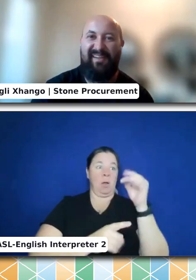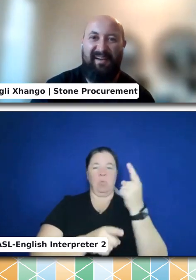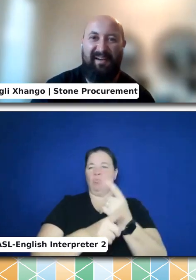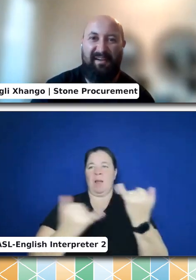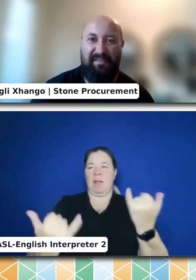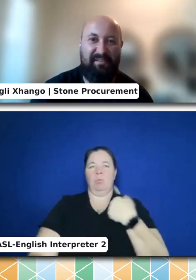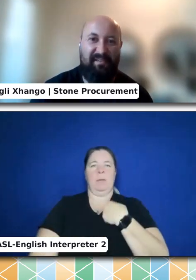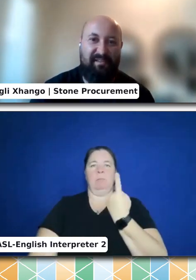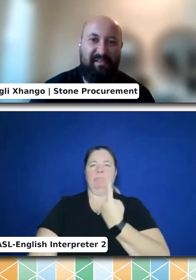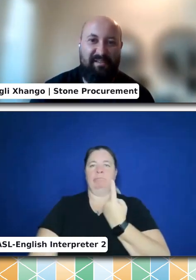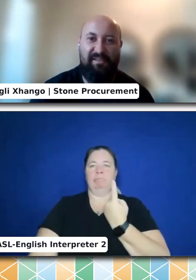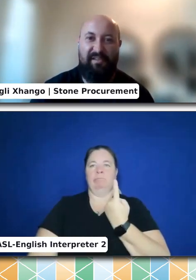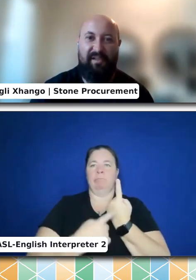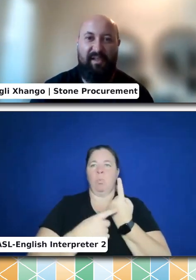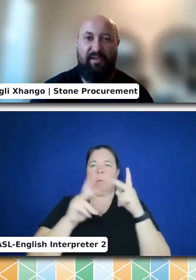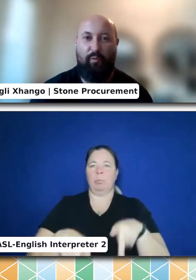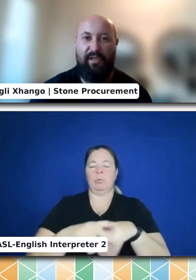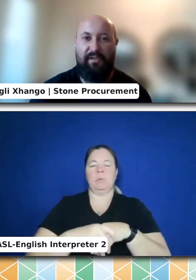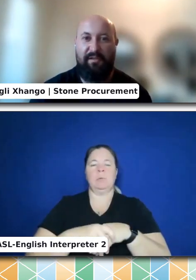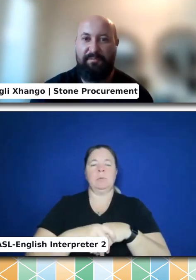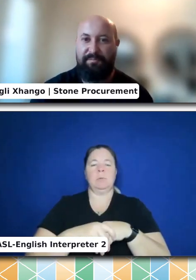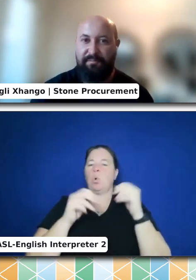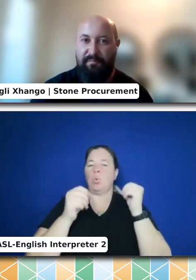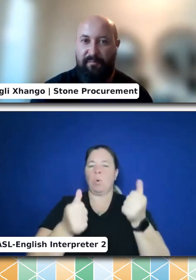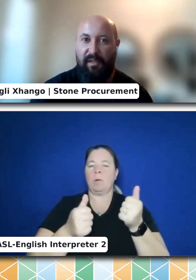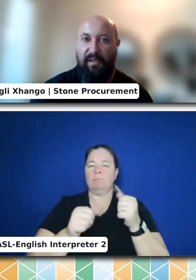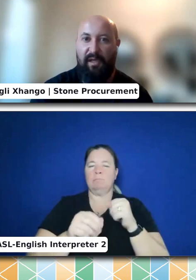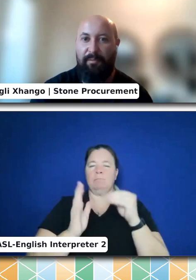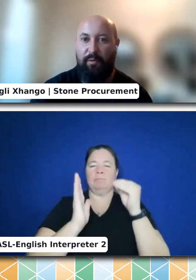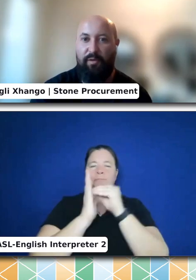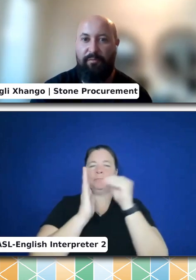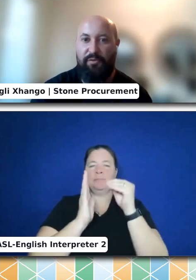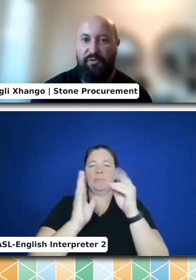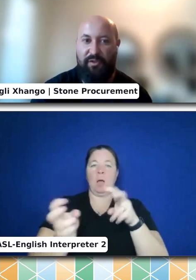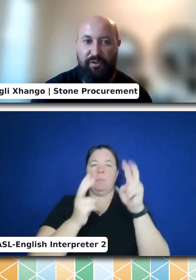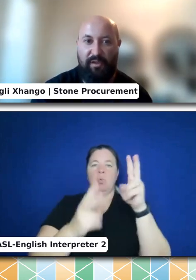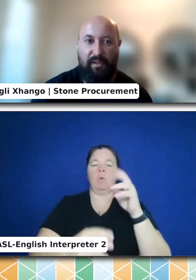Uh, this… it's a quick… upload of your structure.